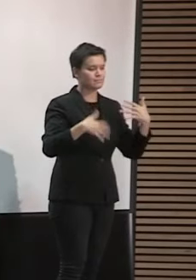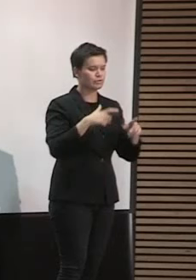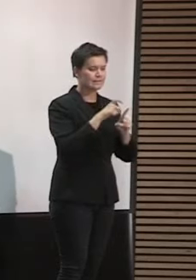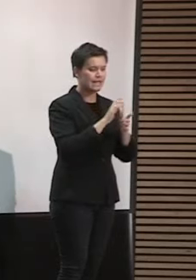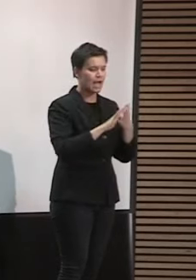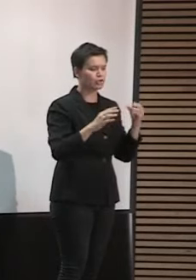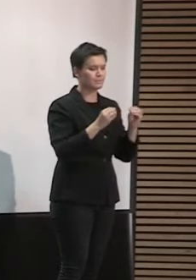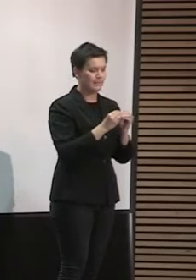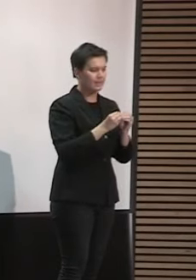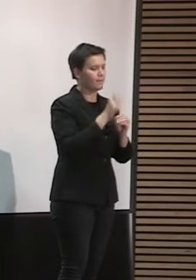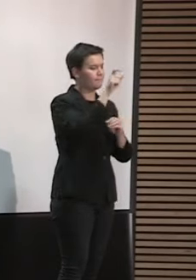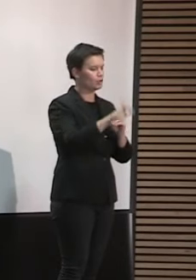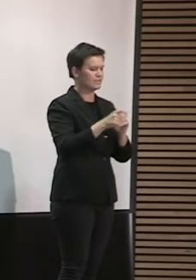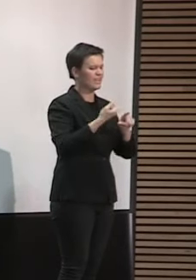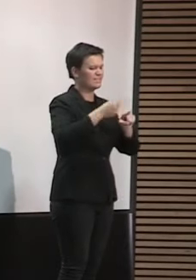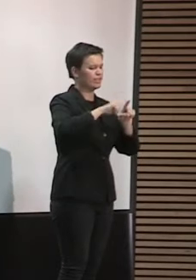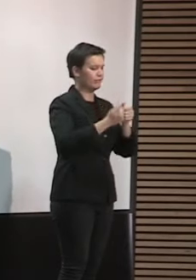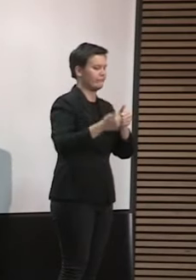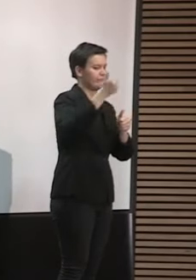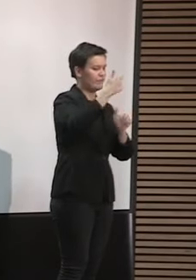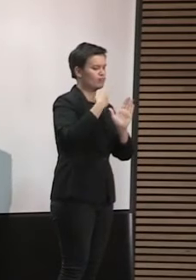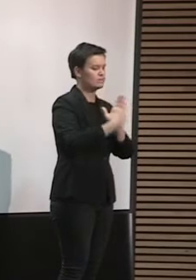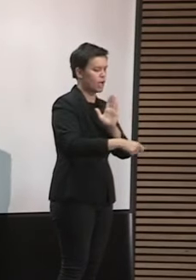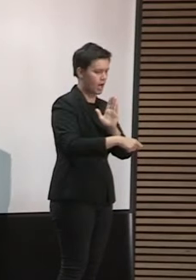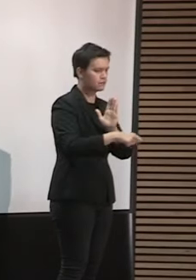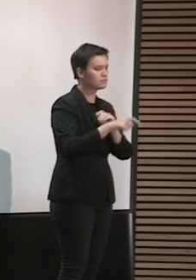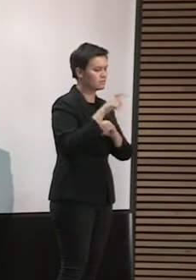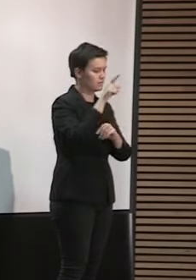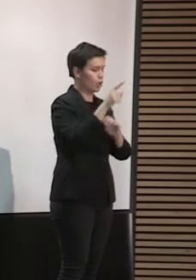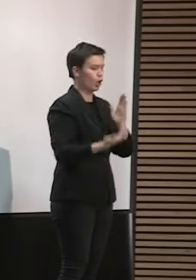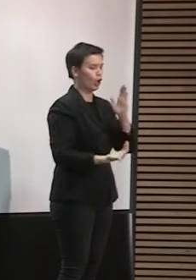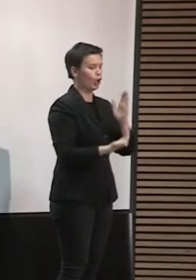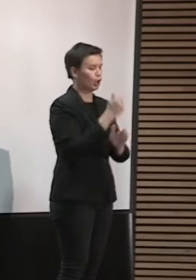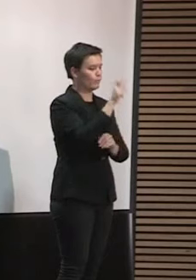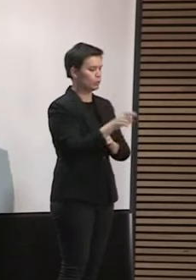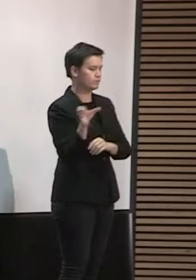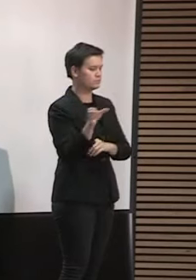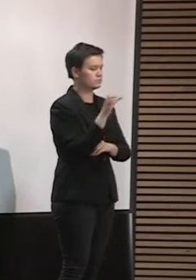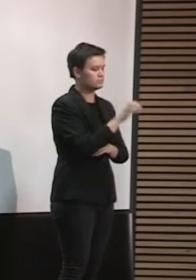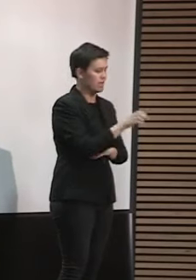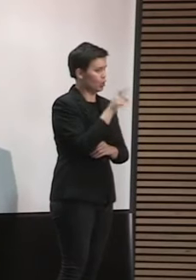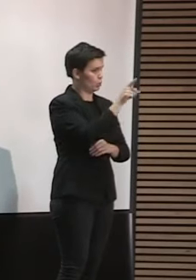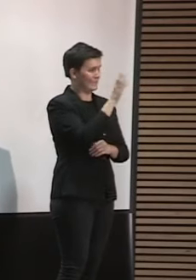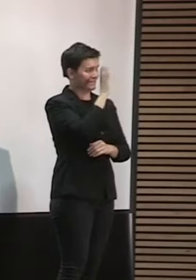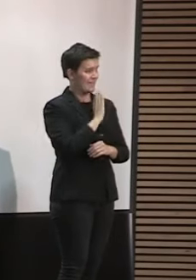then we have a testing regime that continues to treat them that way until such time as we're absolutely confident that they don't.